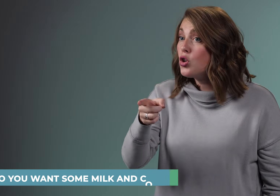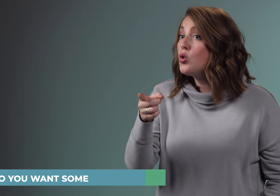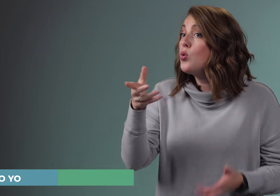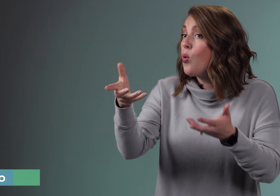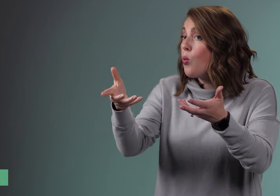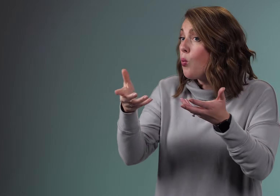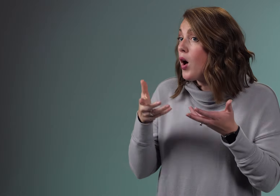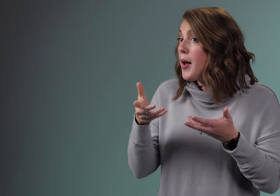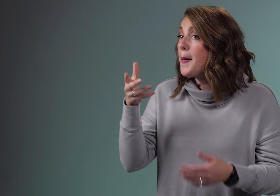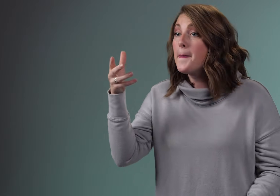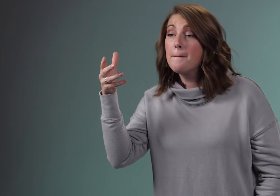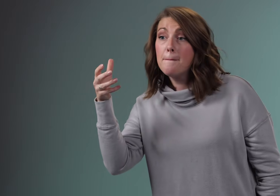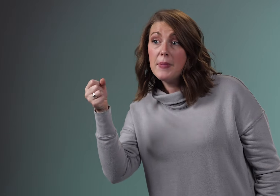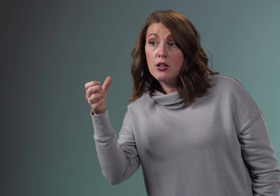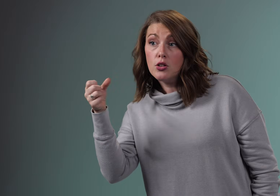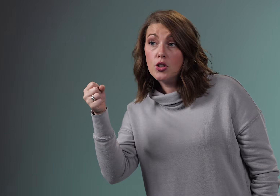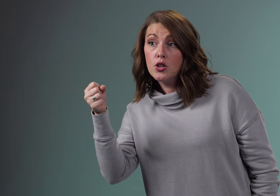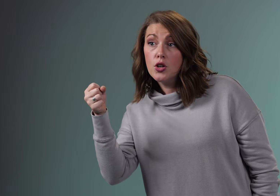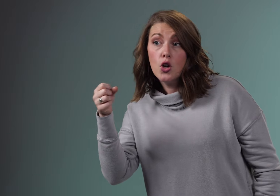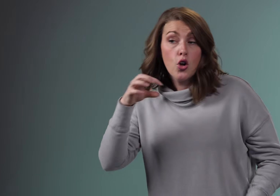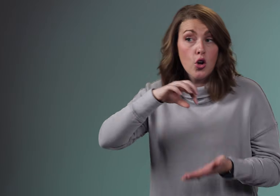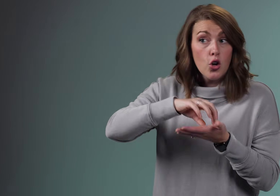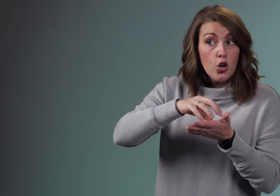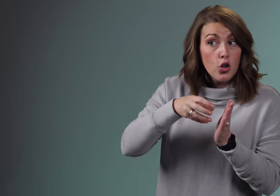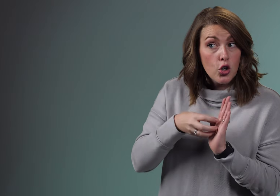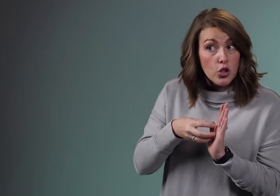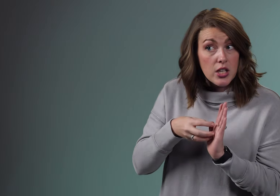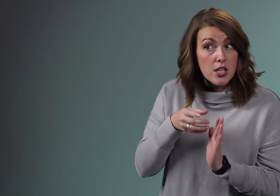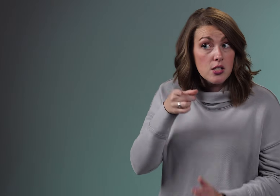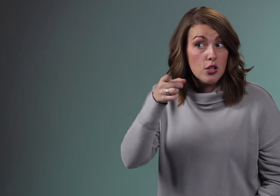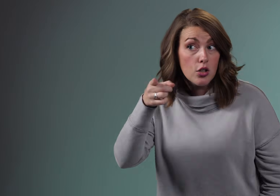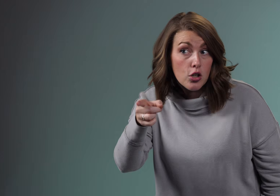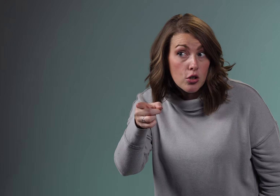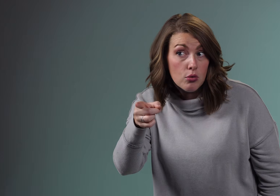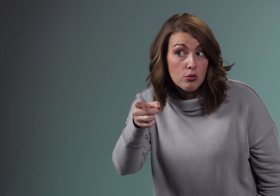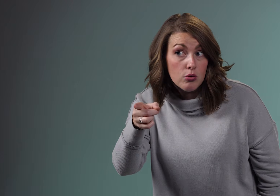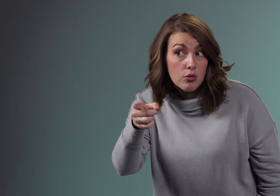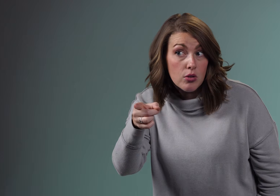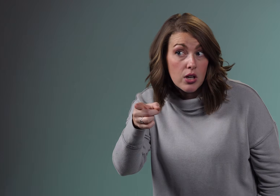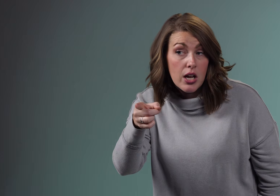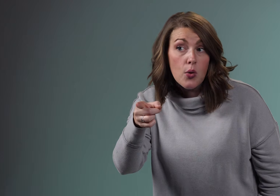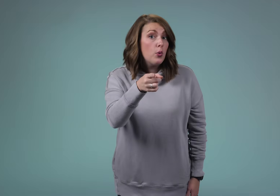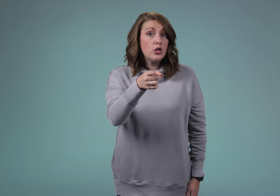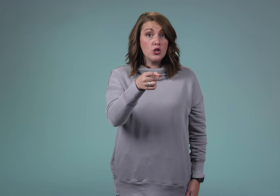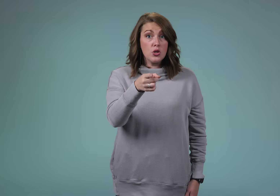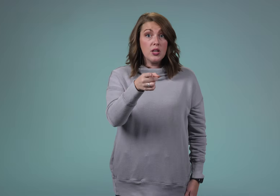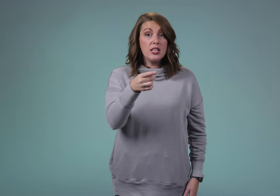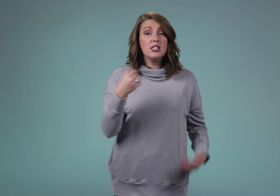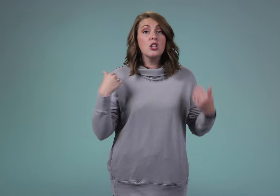YOU WANT MILK COOKIES YOU? When you're doing this,